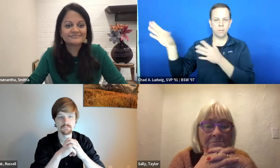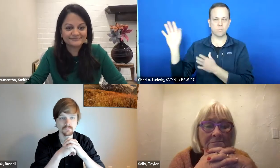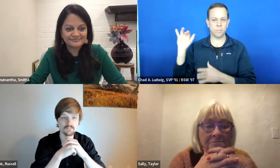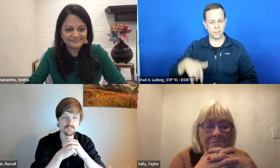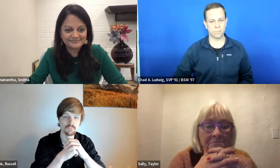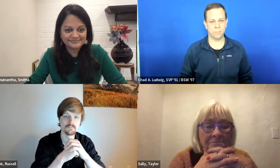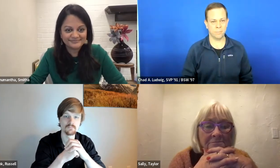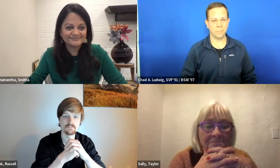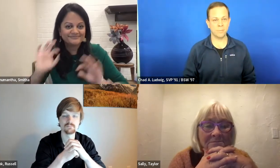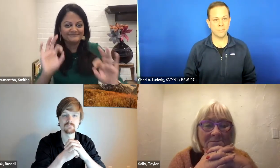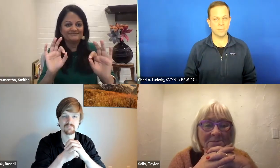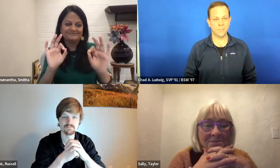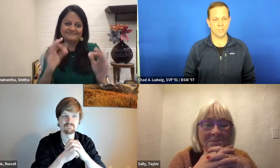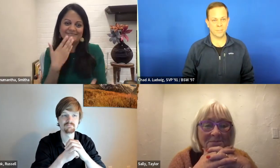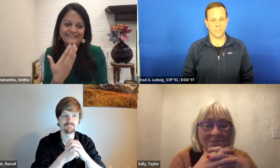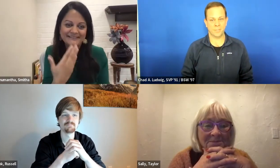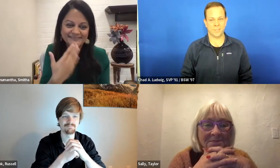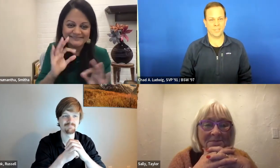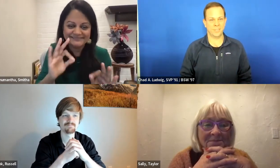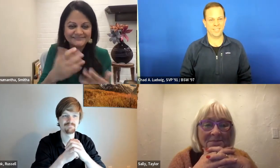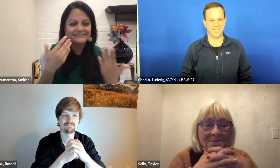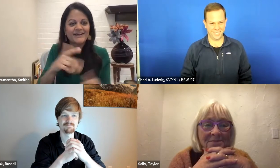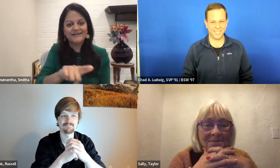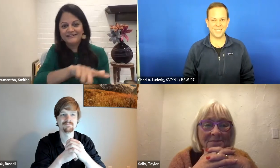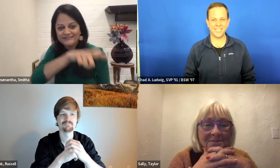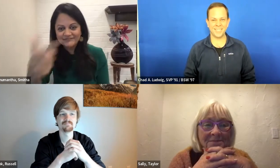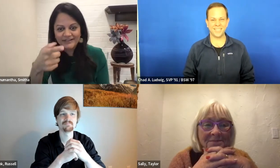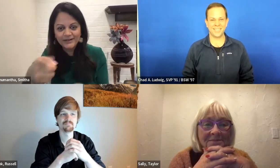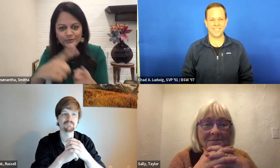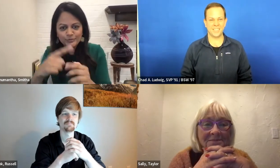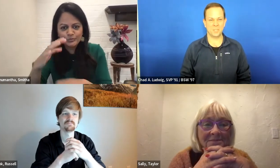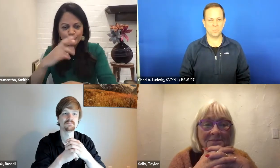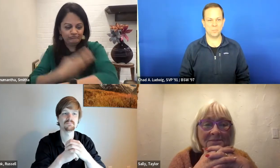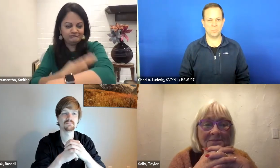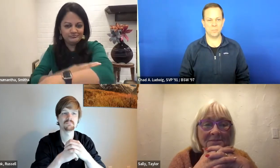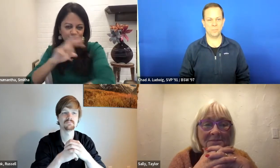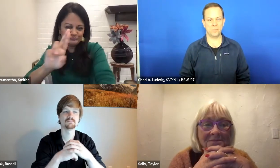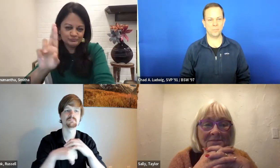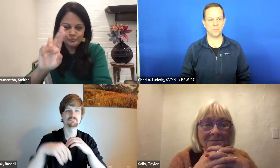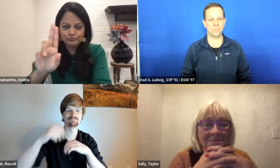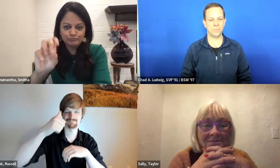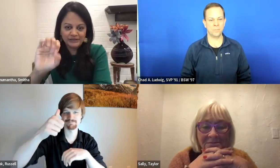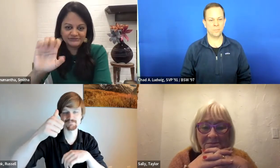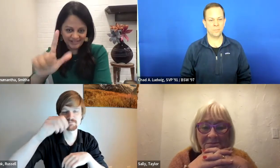I graduated in 1997 and went off and did my own thing after that. Great. Thank you so much. Let's see.